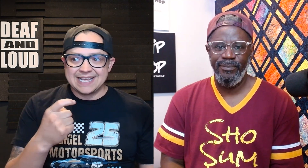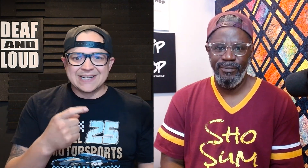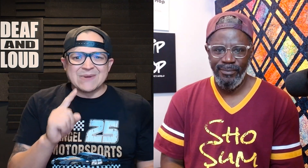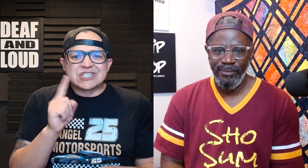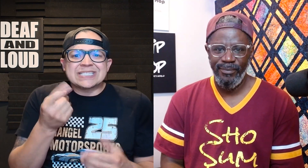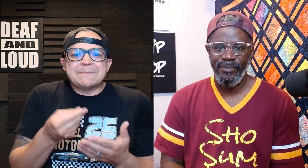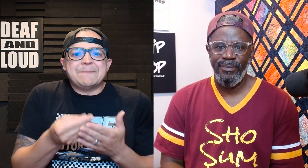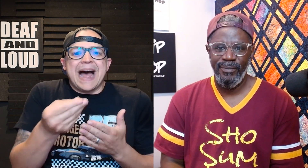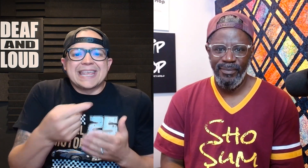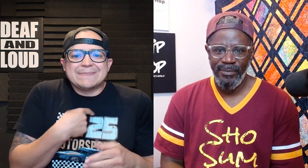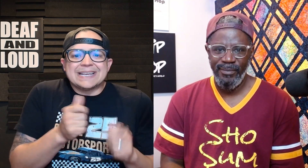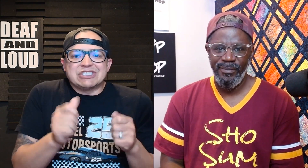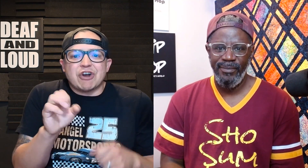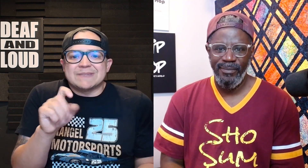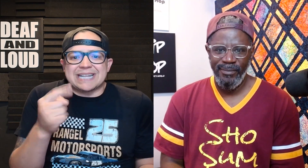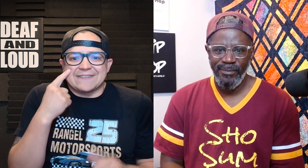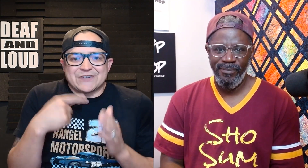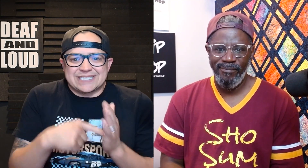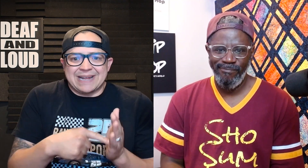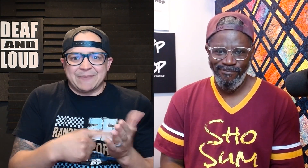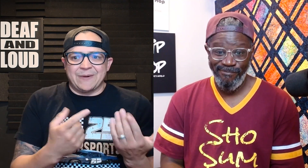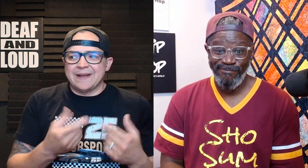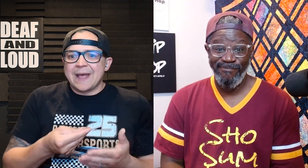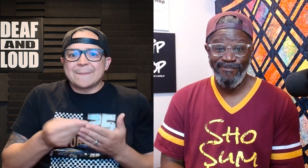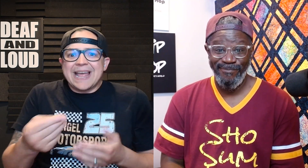You know, just buying me a drum set, for example, buying